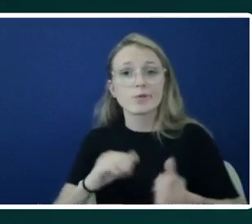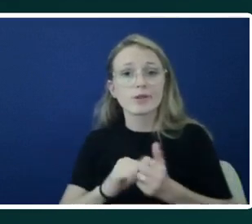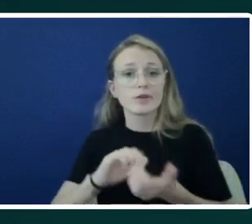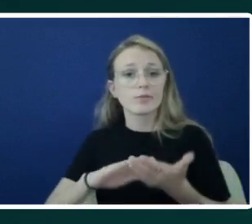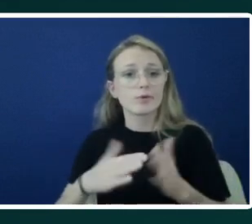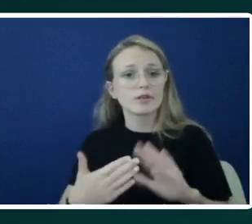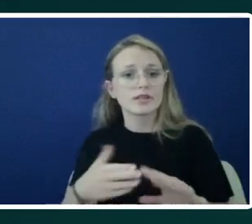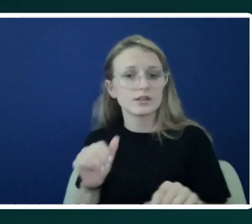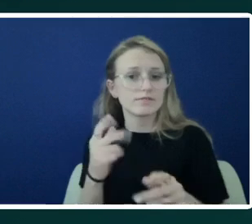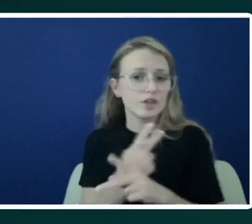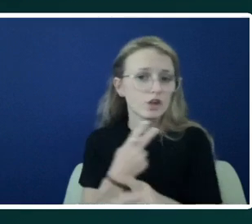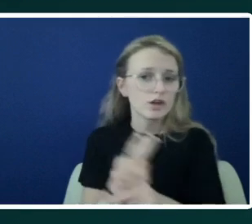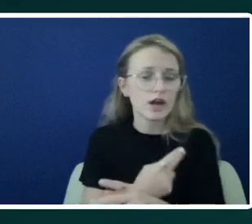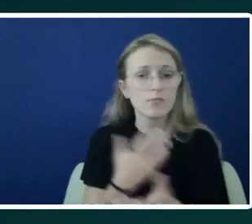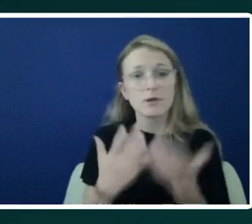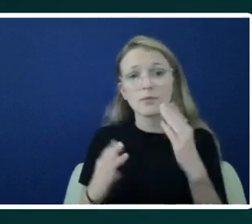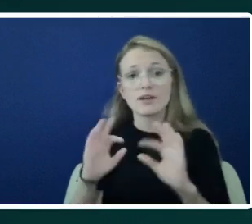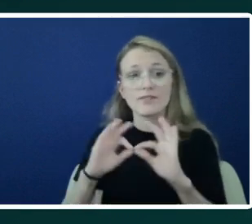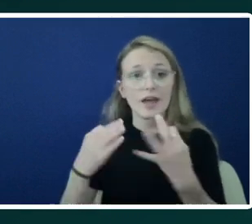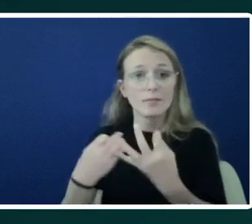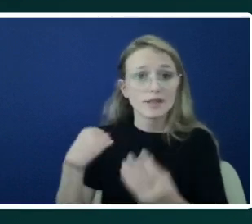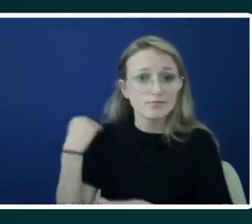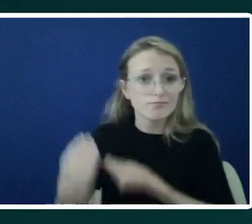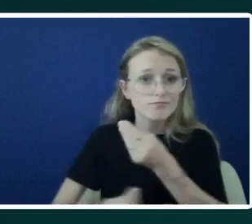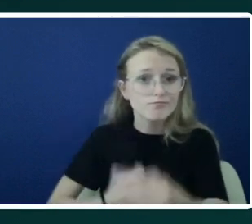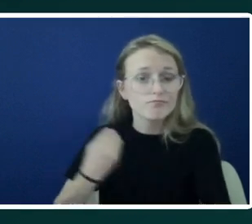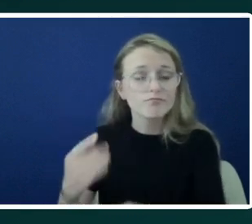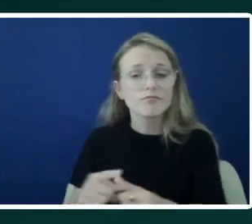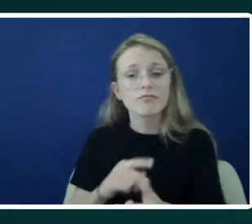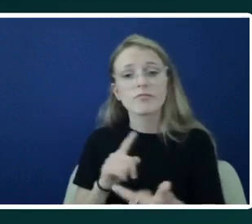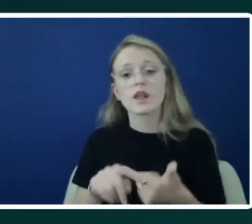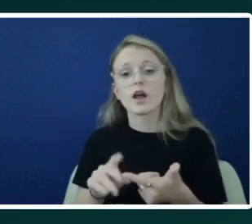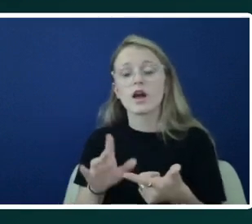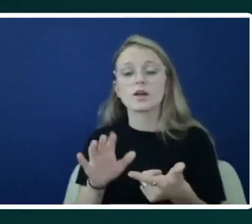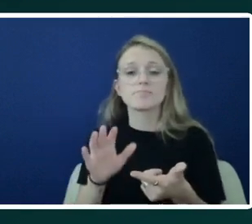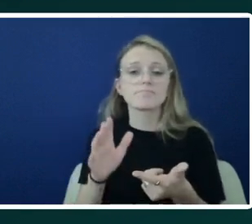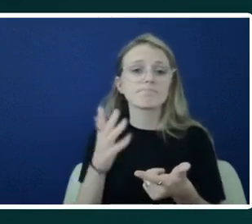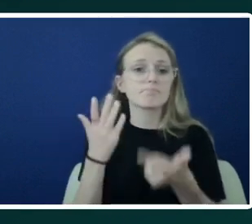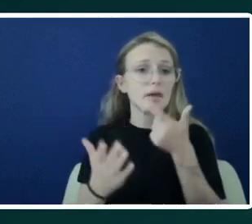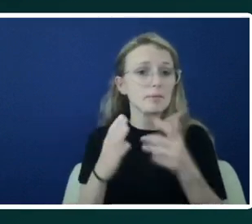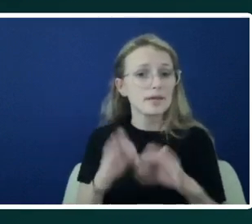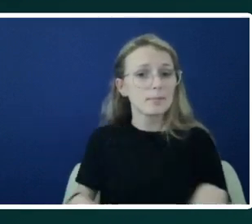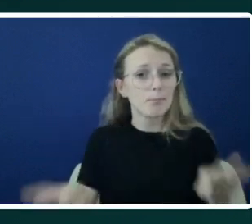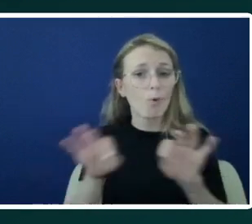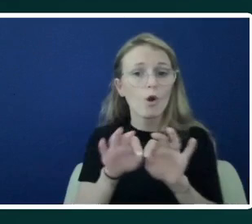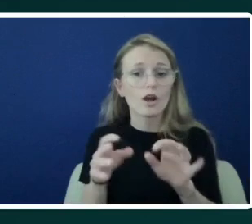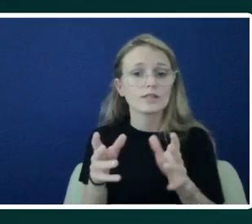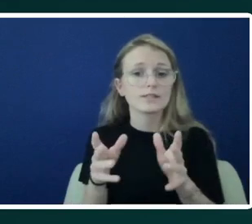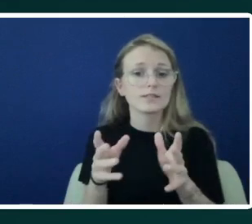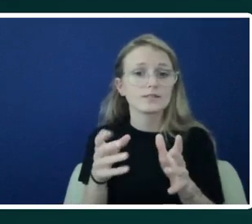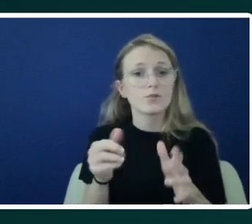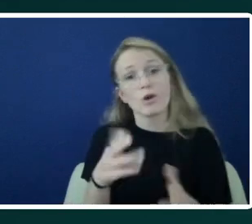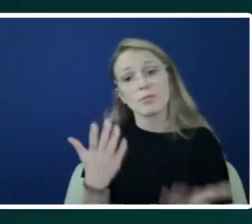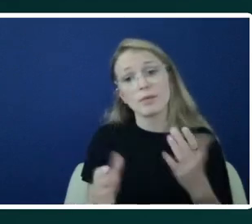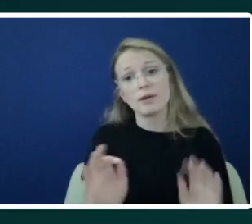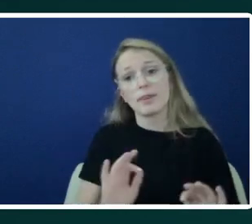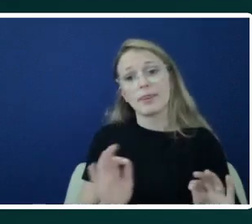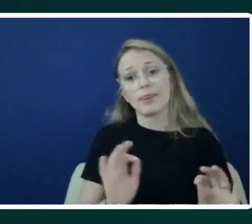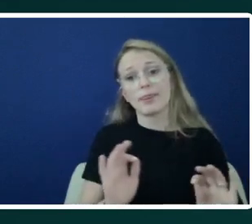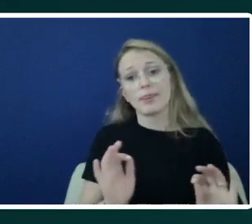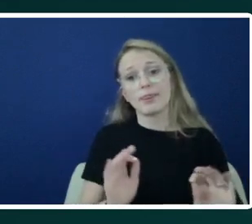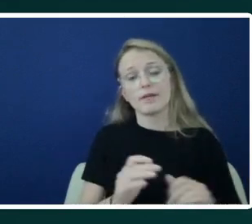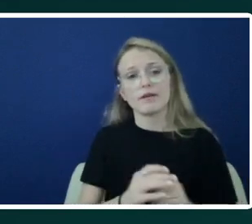family heirlooms. It could be, you know, important or not so important, seemingly at least everyday